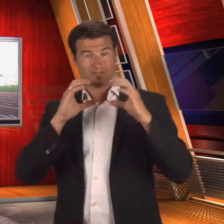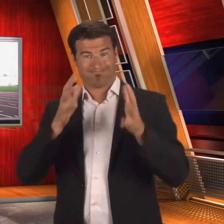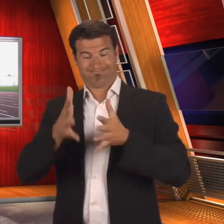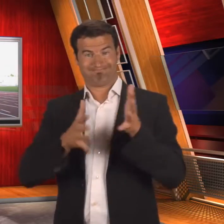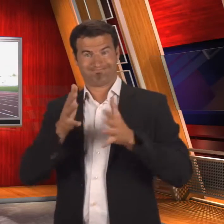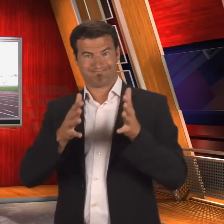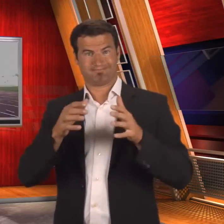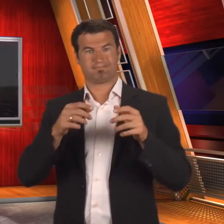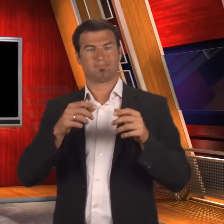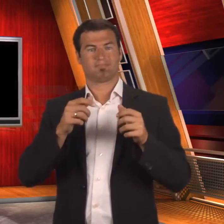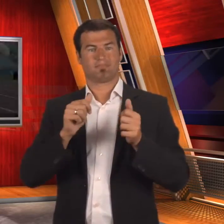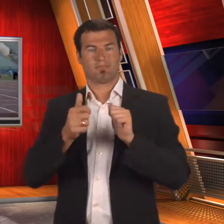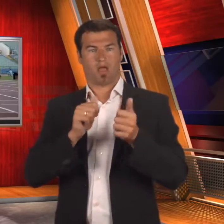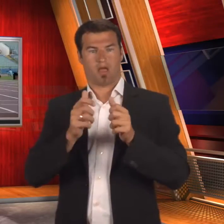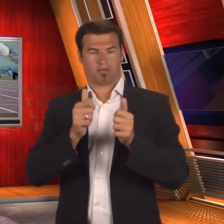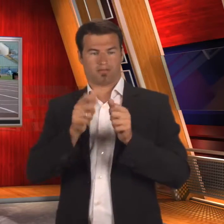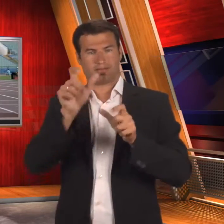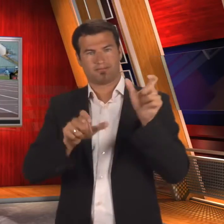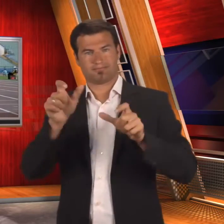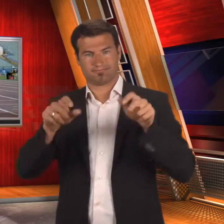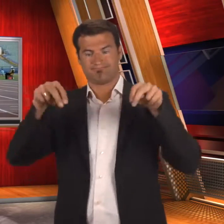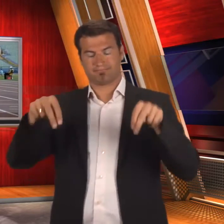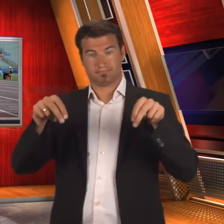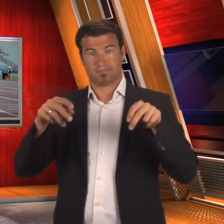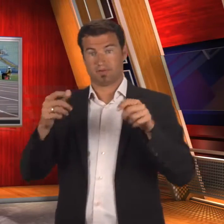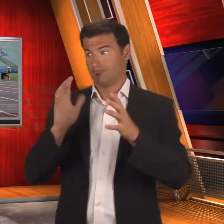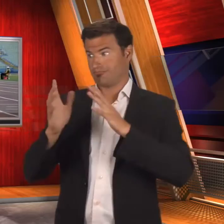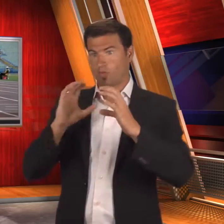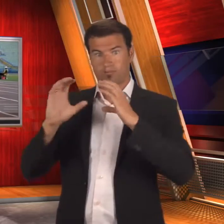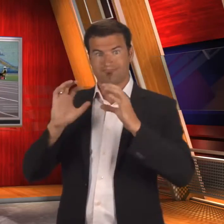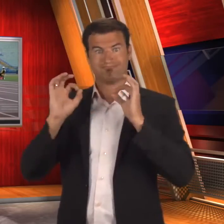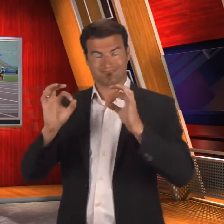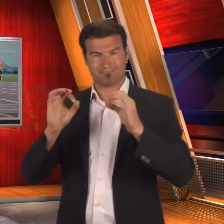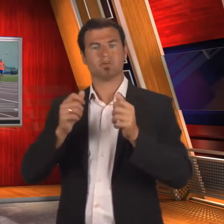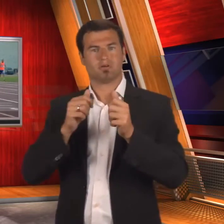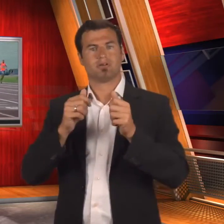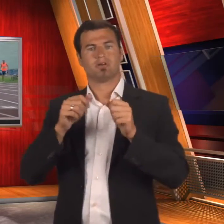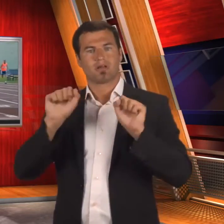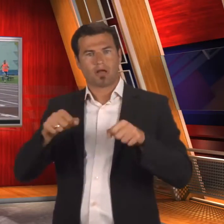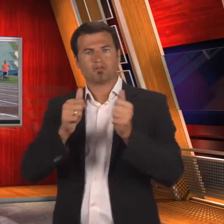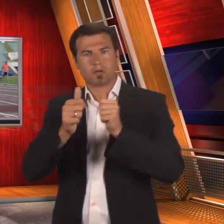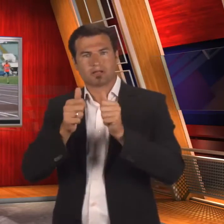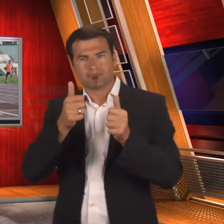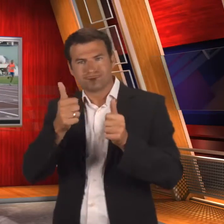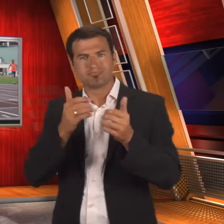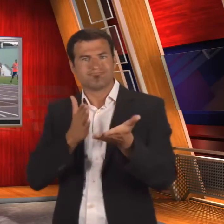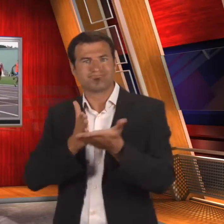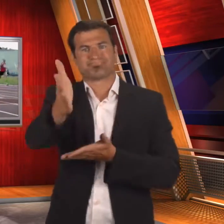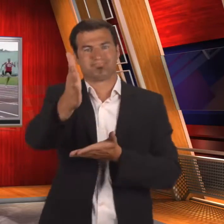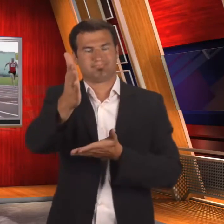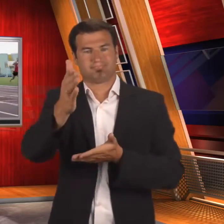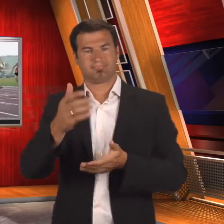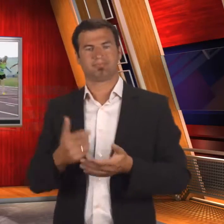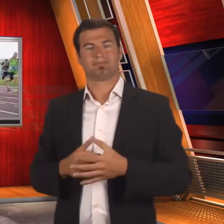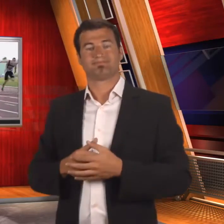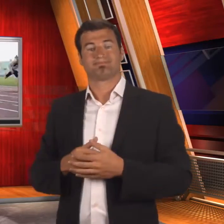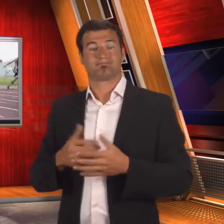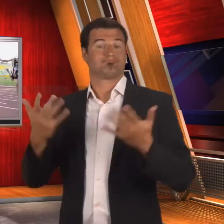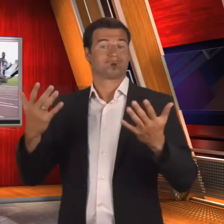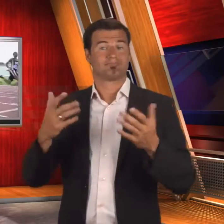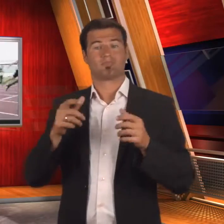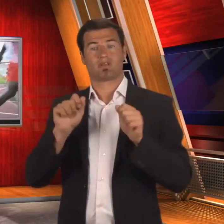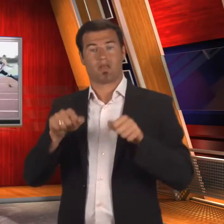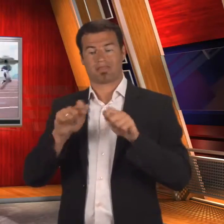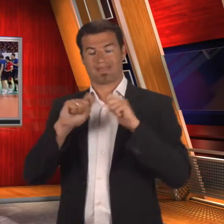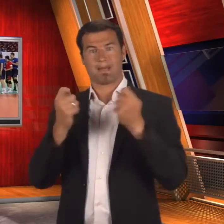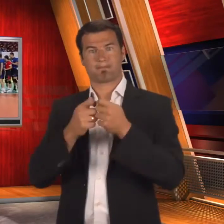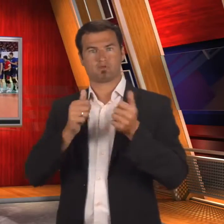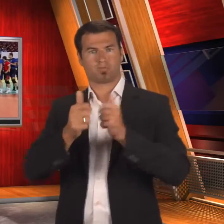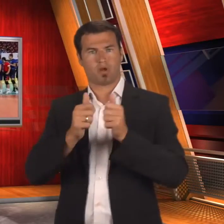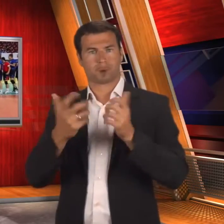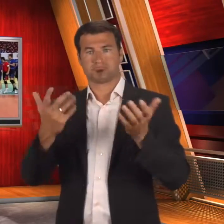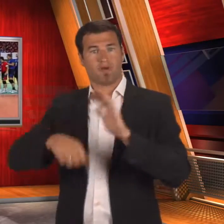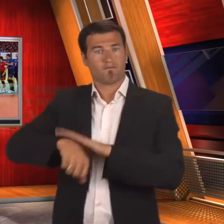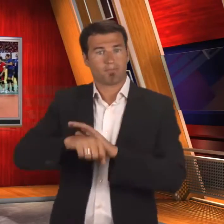Communication between athletes is vital to success in